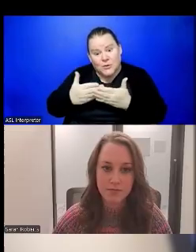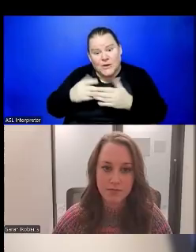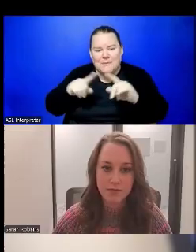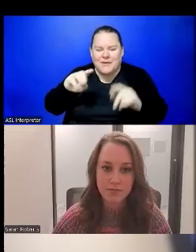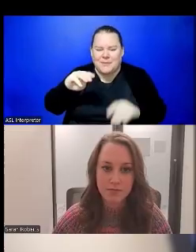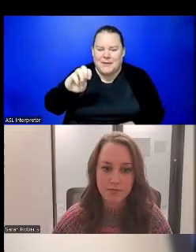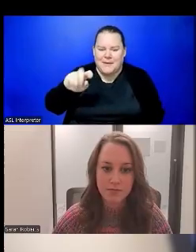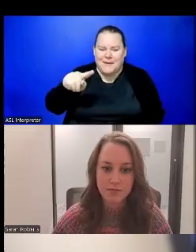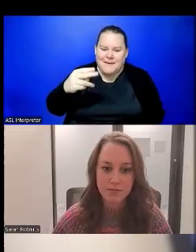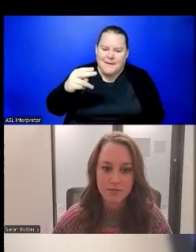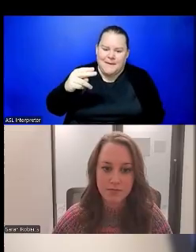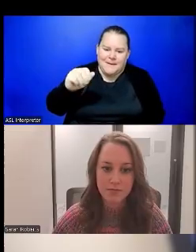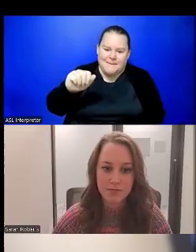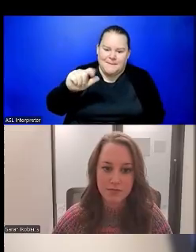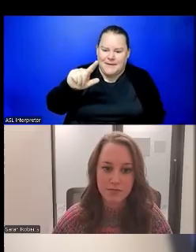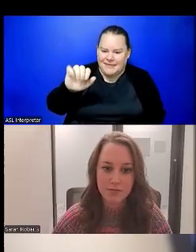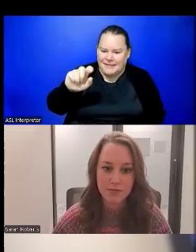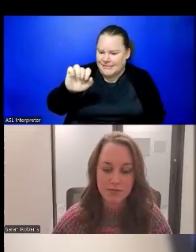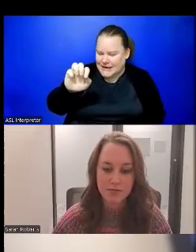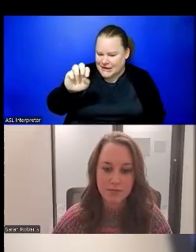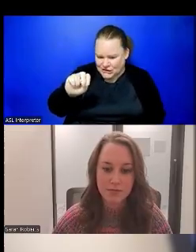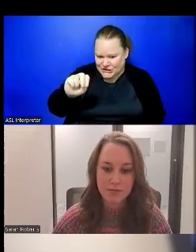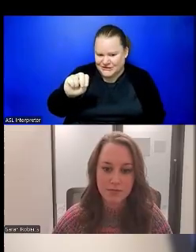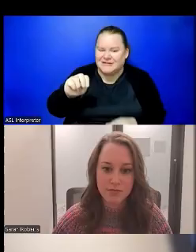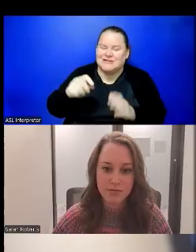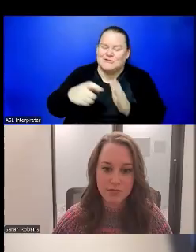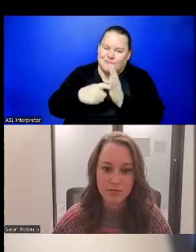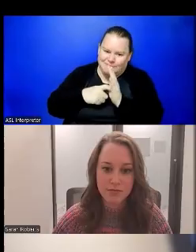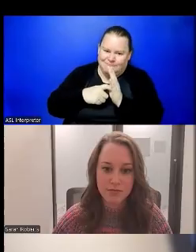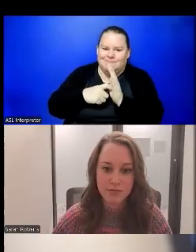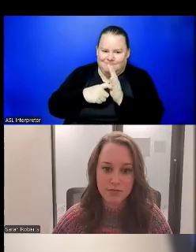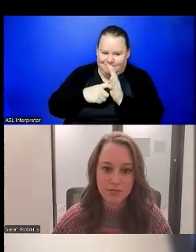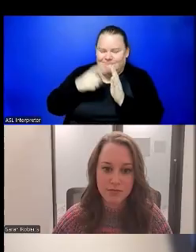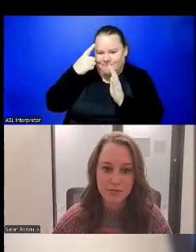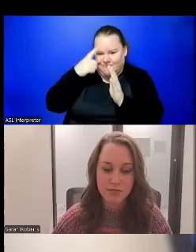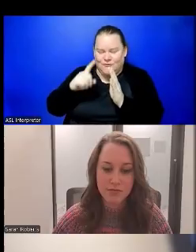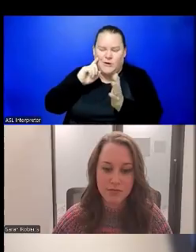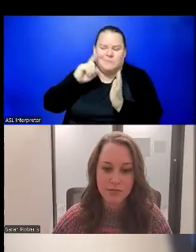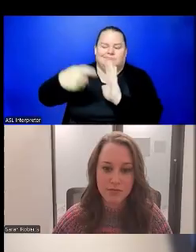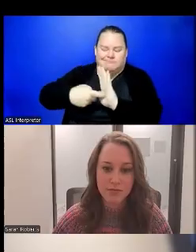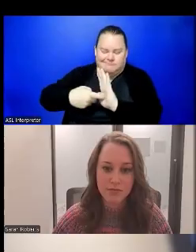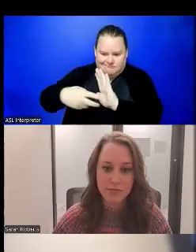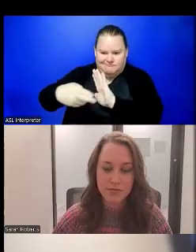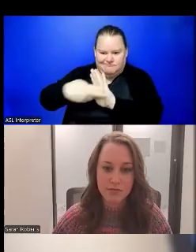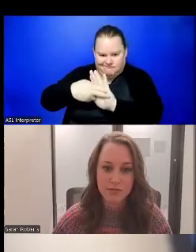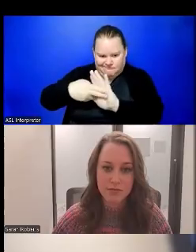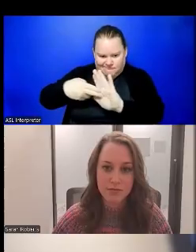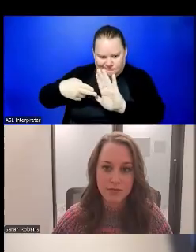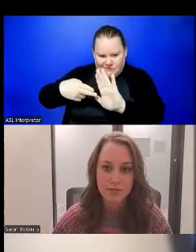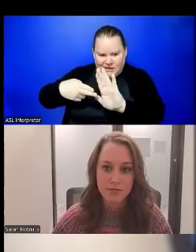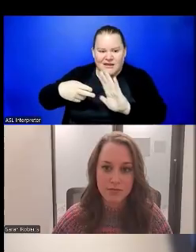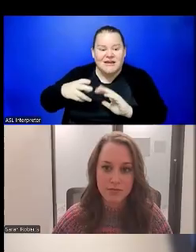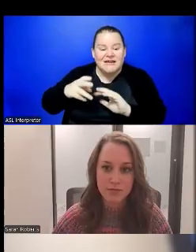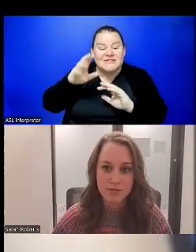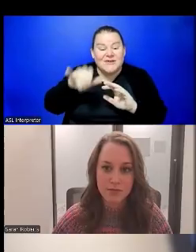required to confirm the diagnosis. So this is the gold standard testing, and it identifies maternal only